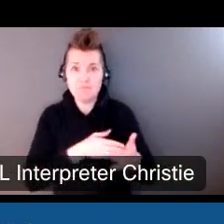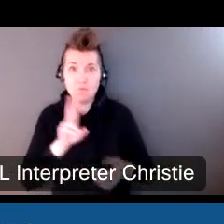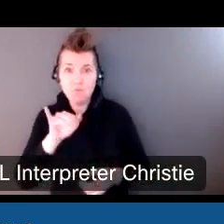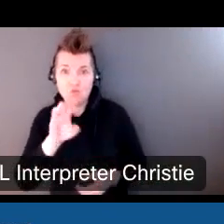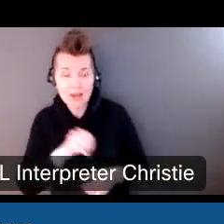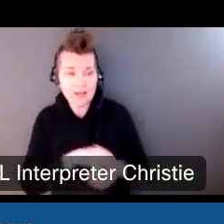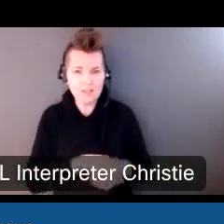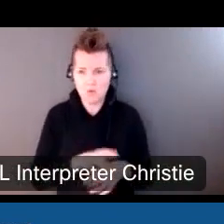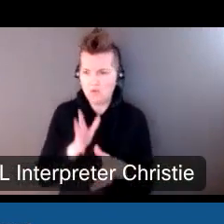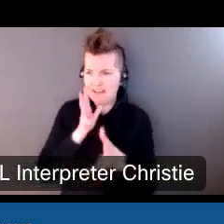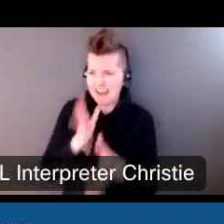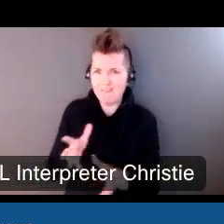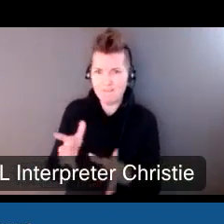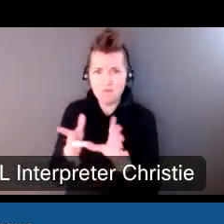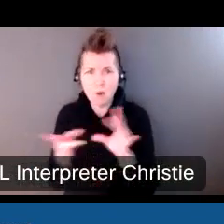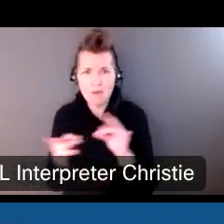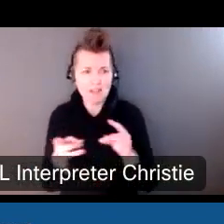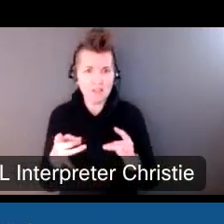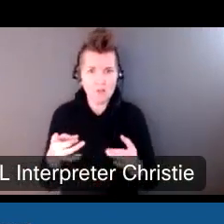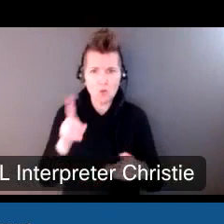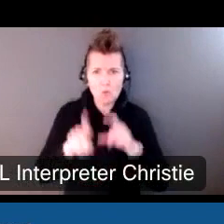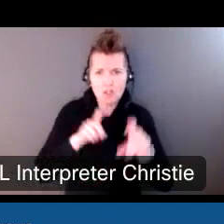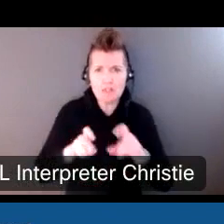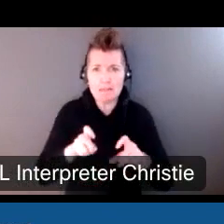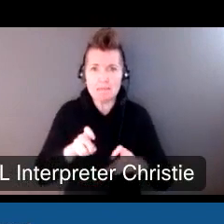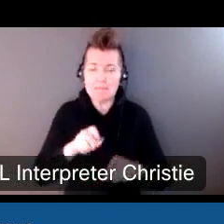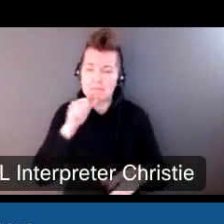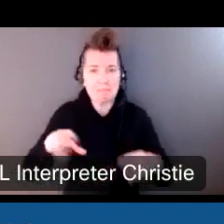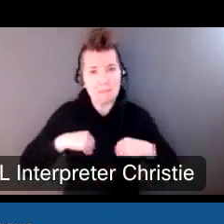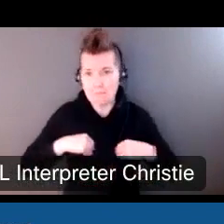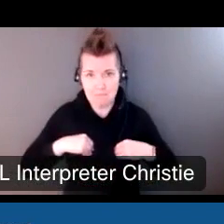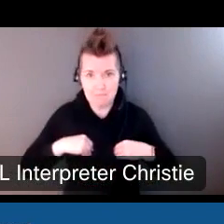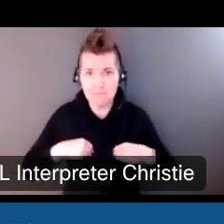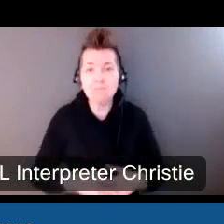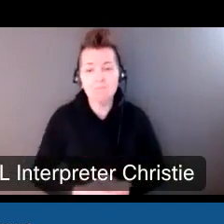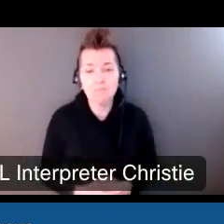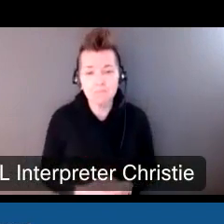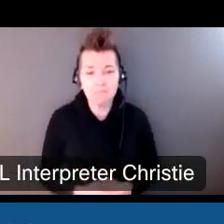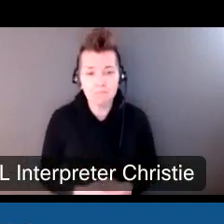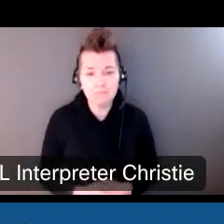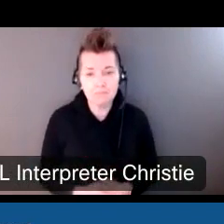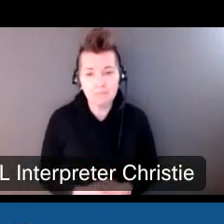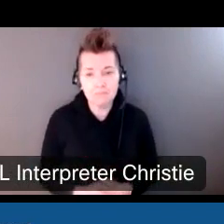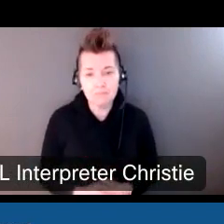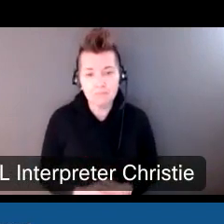comments and questions will not be tolerated.